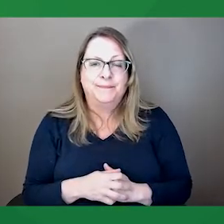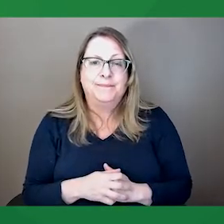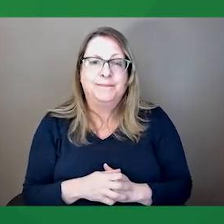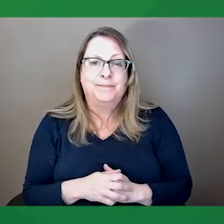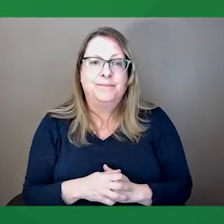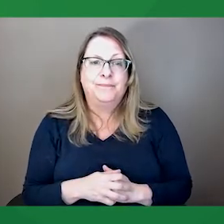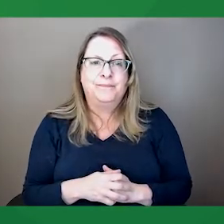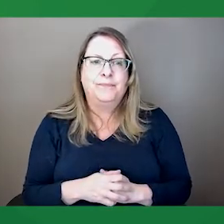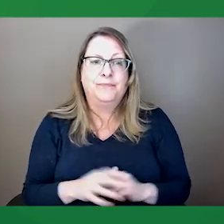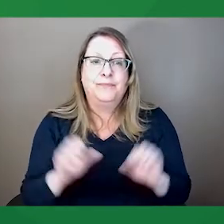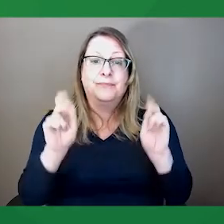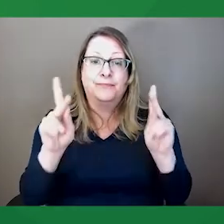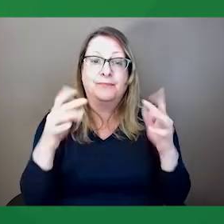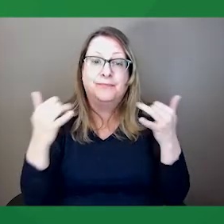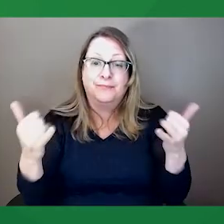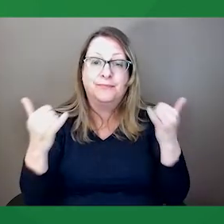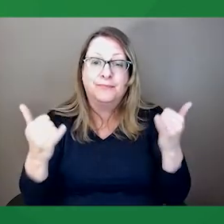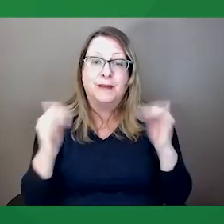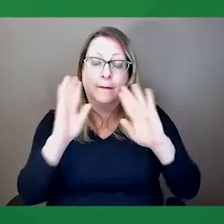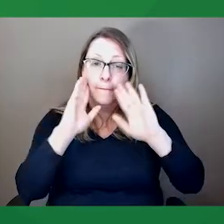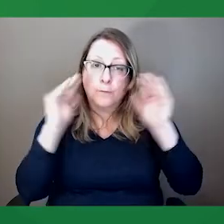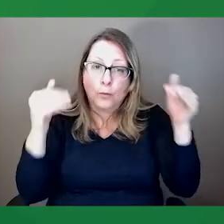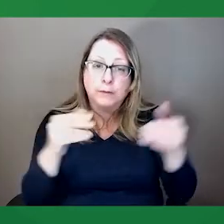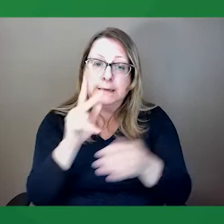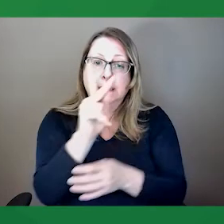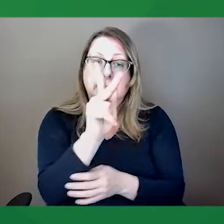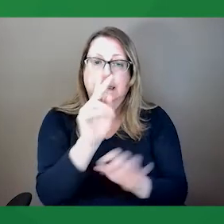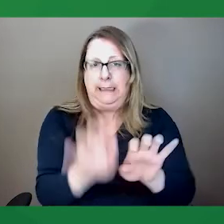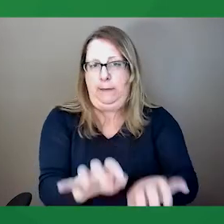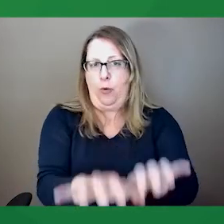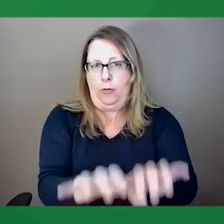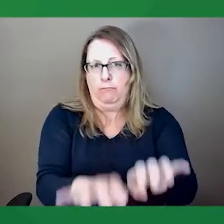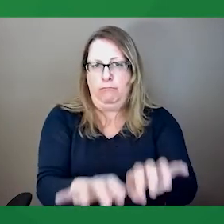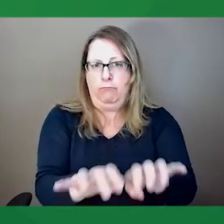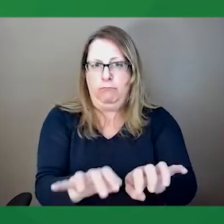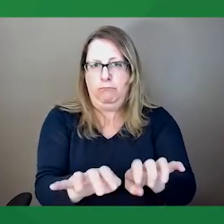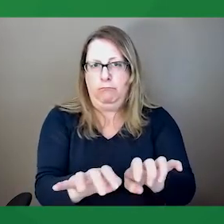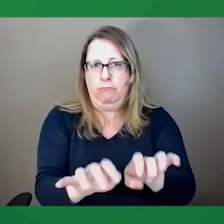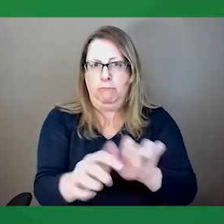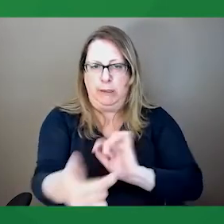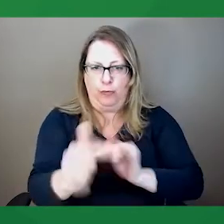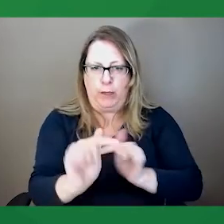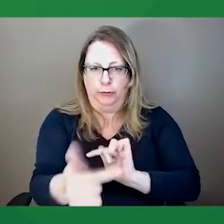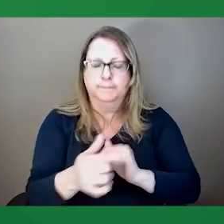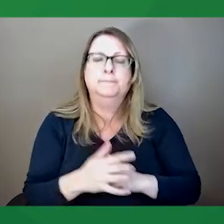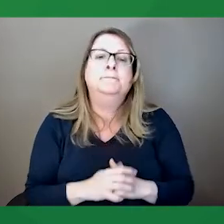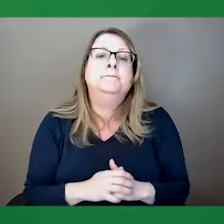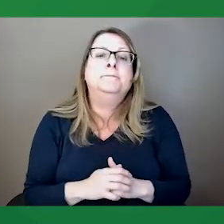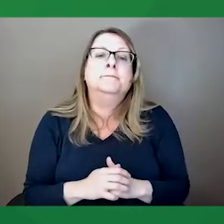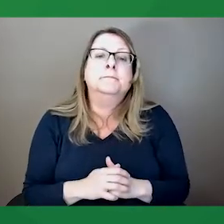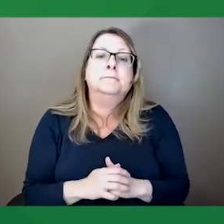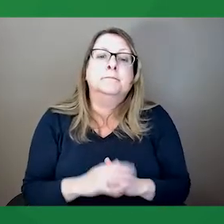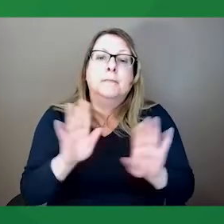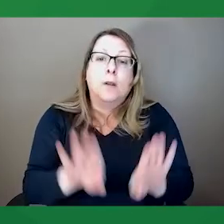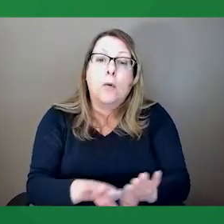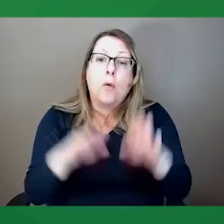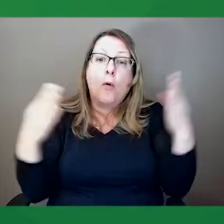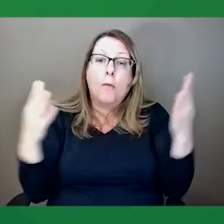We're back. Okay, so I'm gonna be focusing only on keyboard interaction for the web.